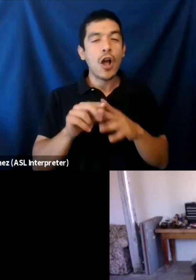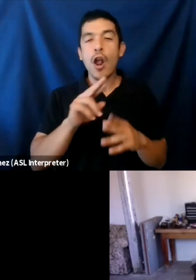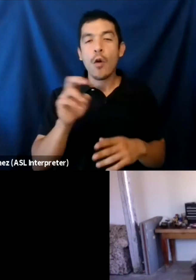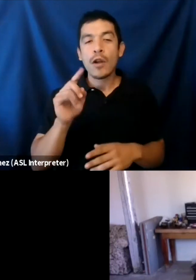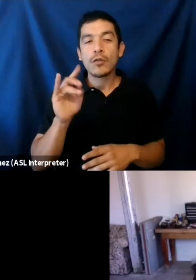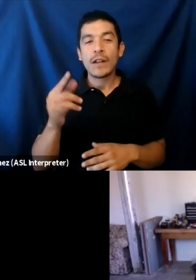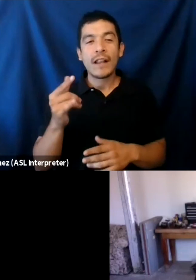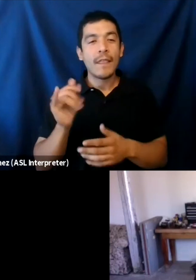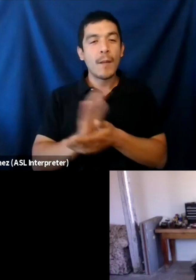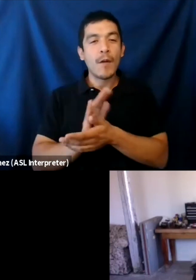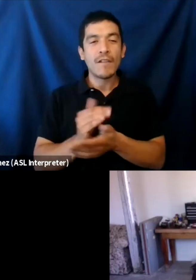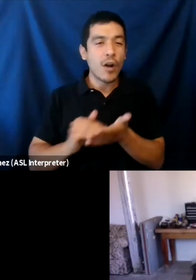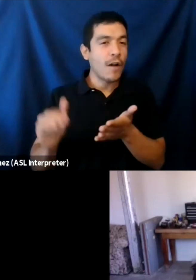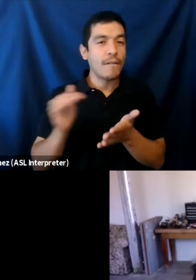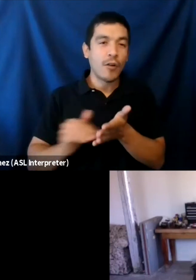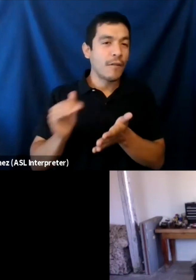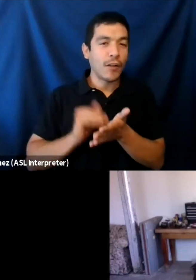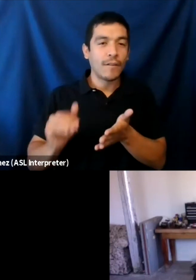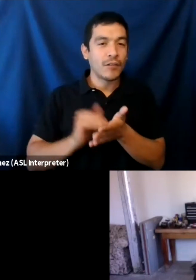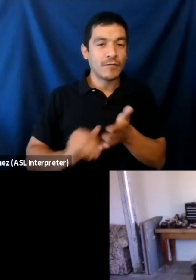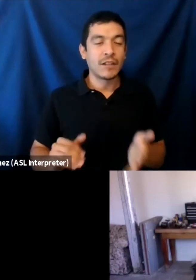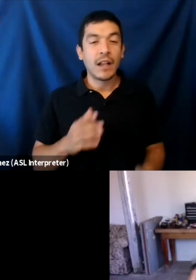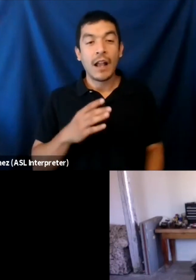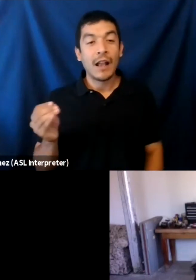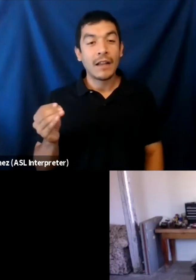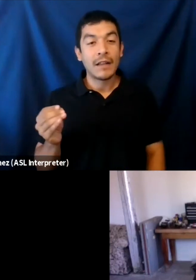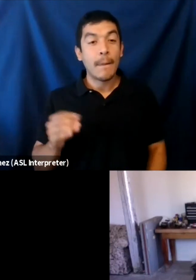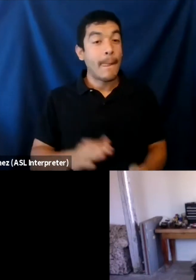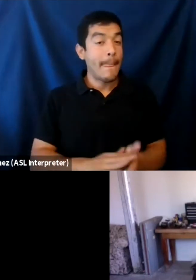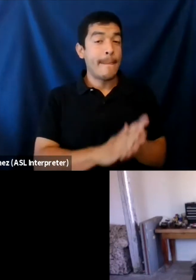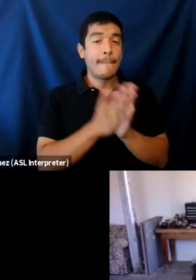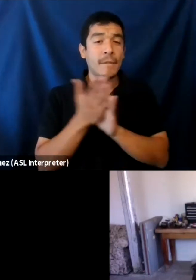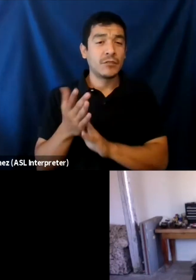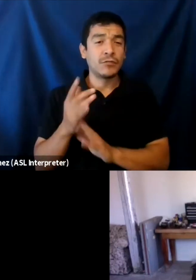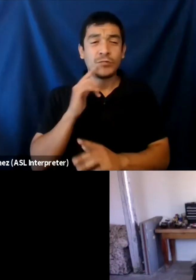over and over and over again. And it became like this trending topic